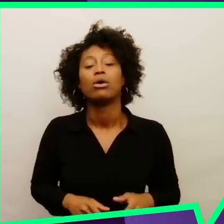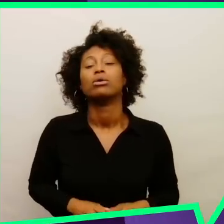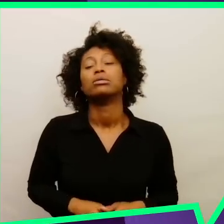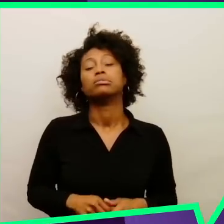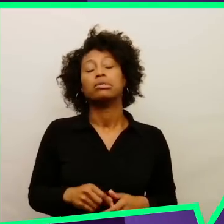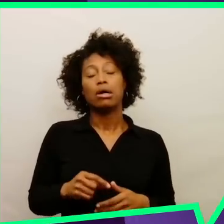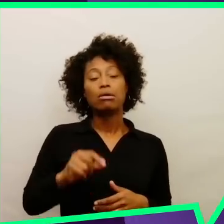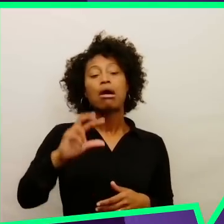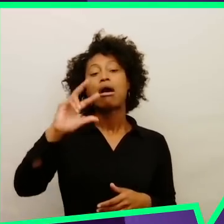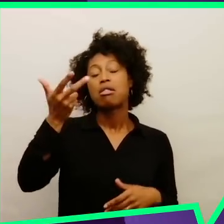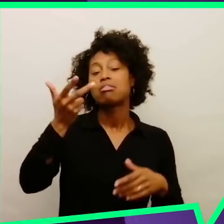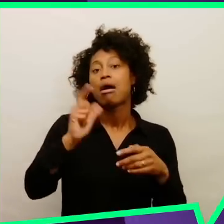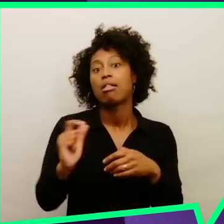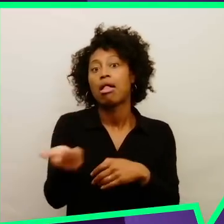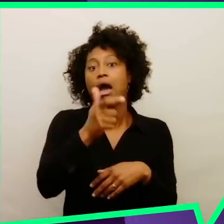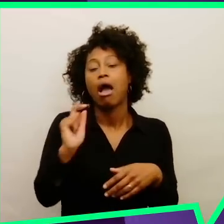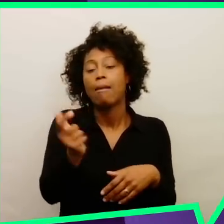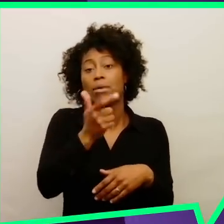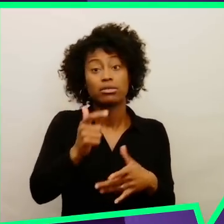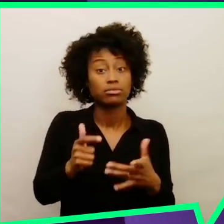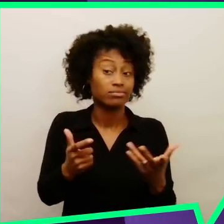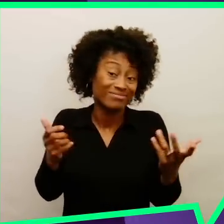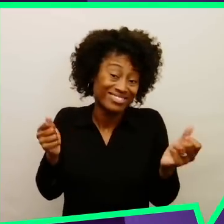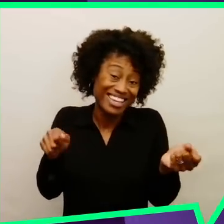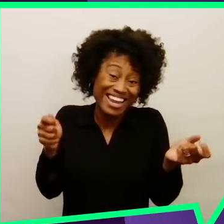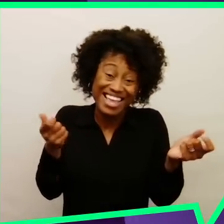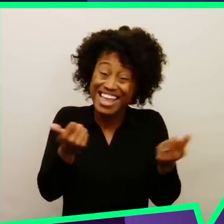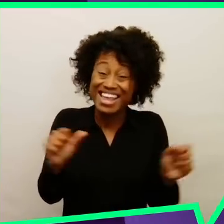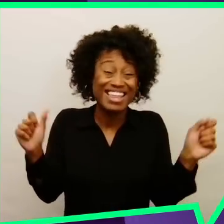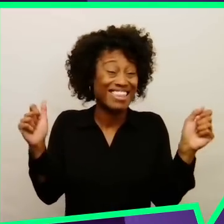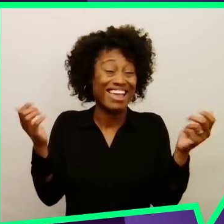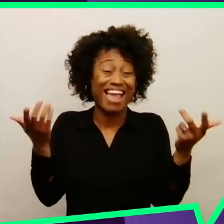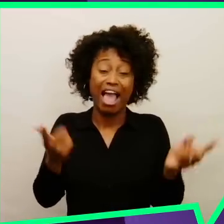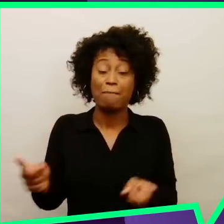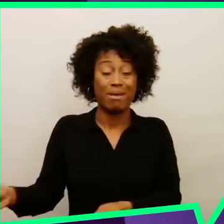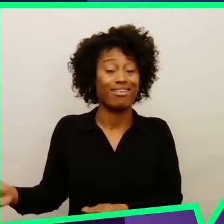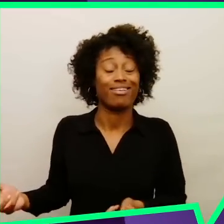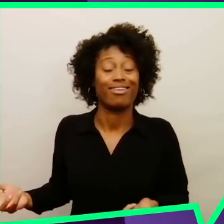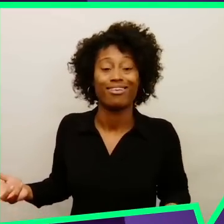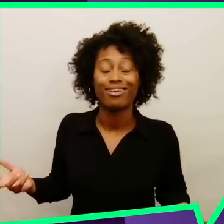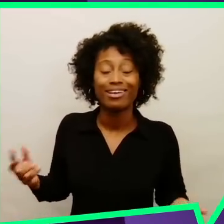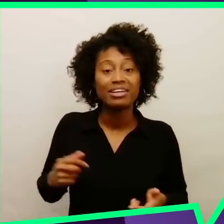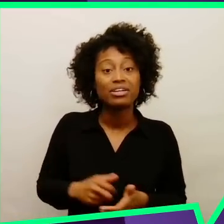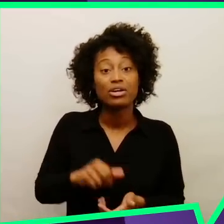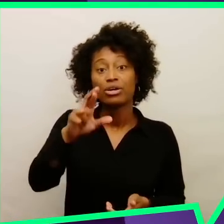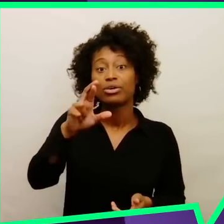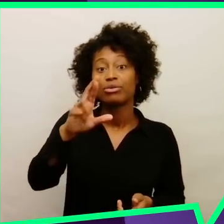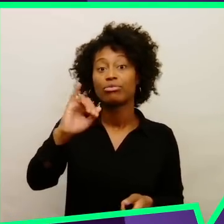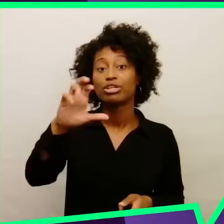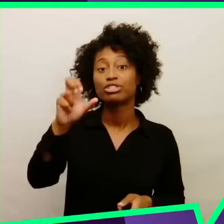Lap out of-- three out of four laps. Yeah, it does look like Richard and Tirrell,